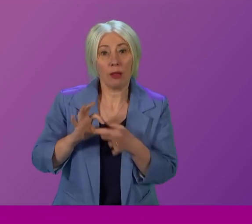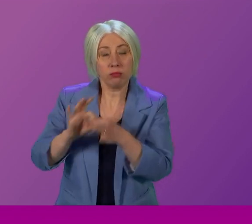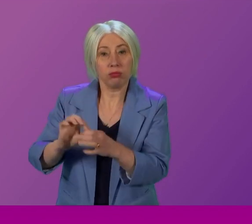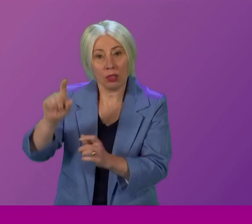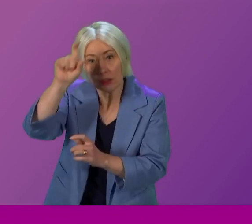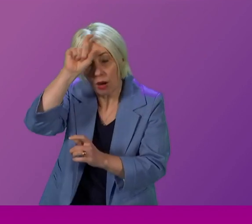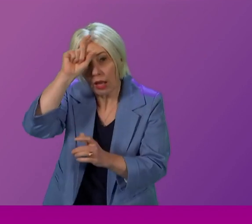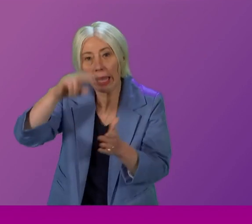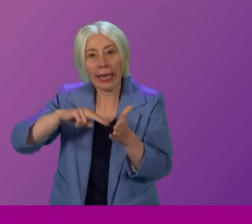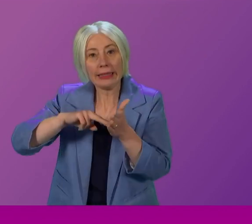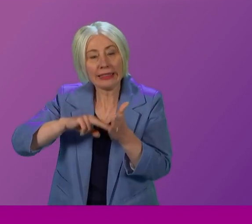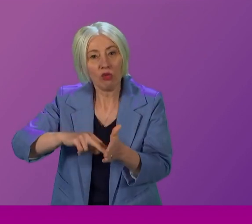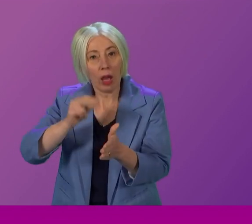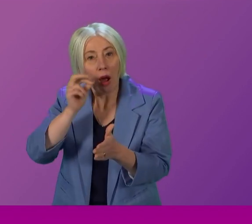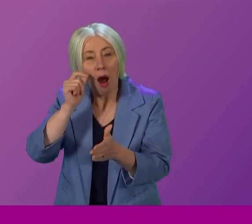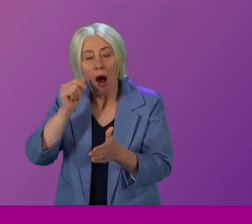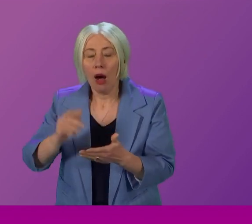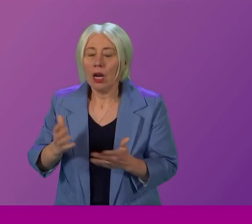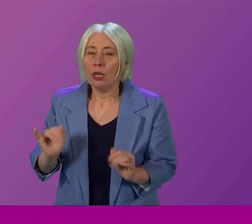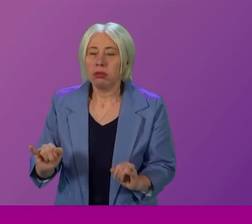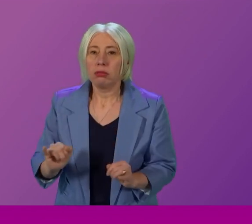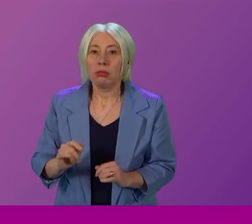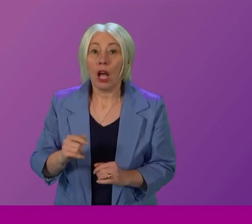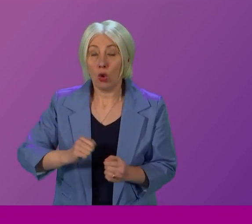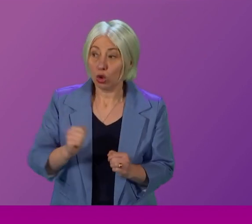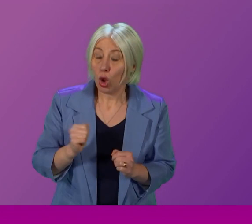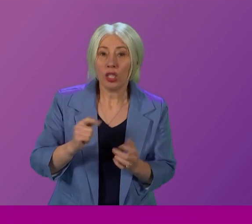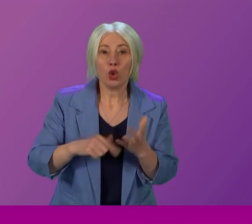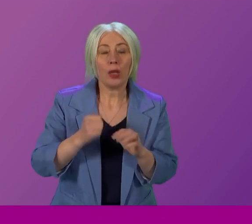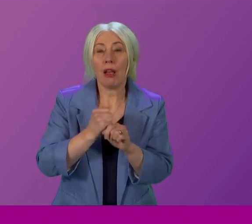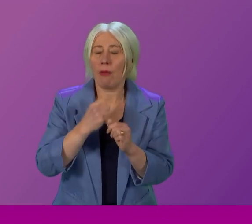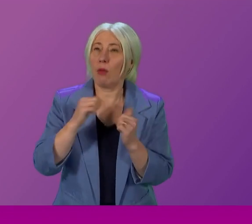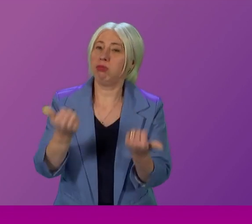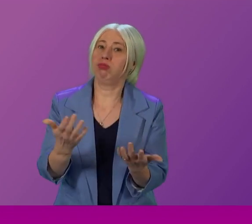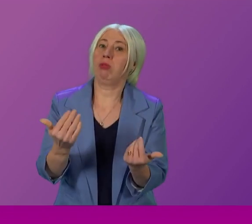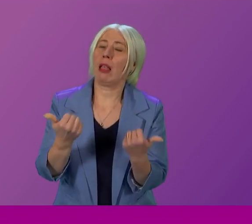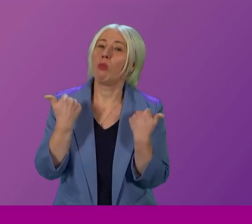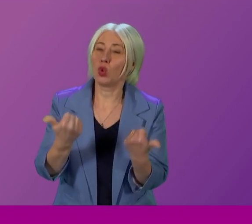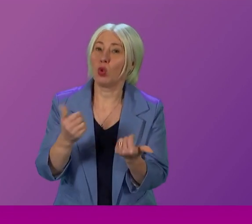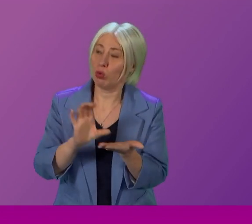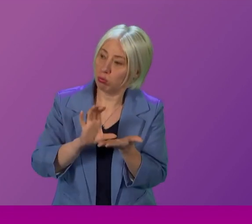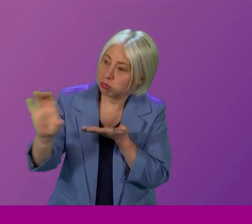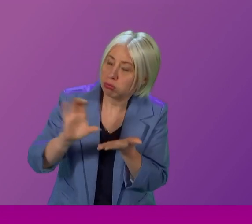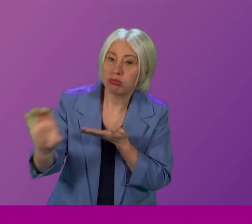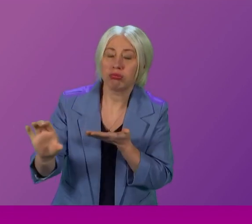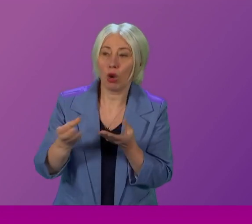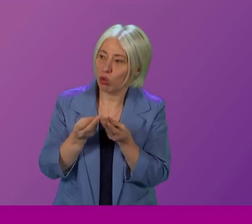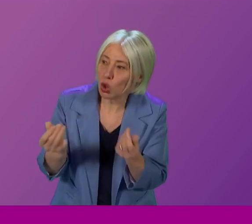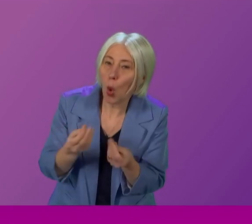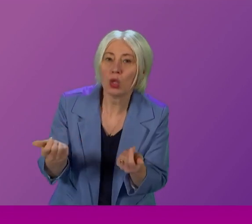Syria. I welcome the announcements that the Scottish Government and the United Kingdom Government have made with regard to money and resources to support the relief effort.